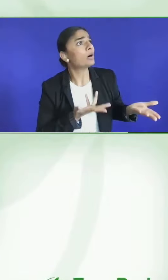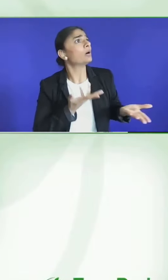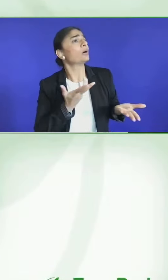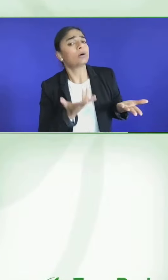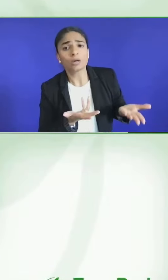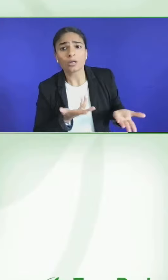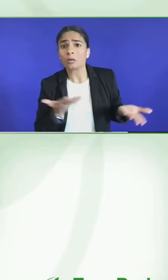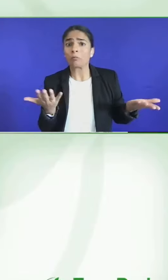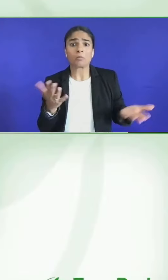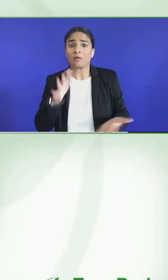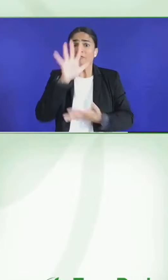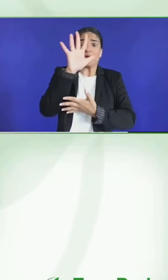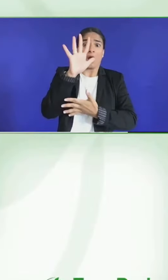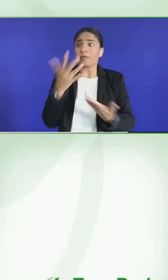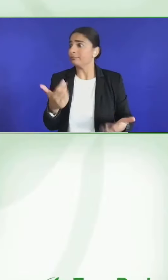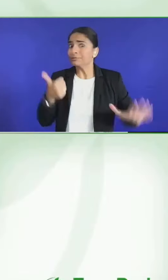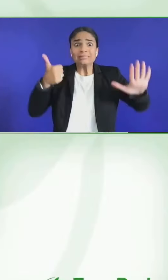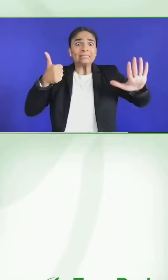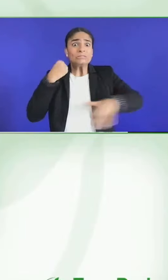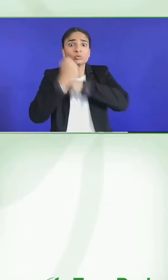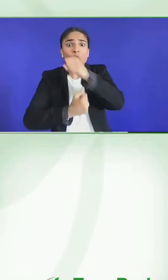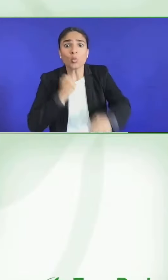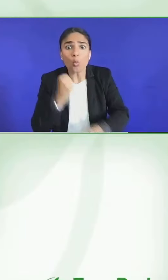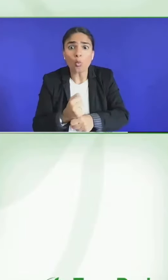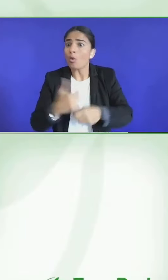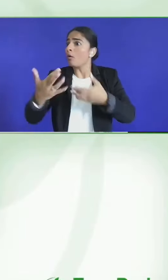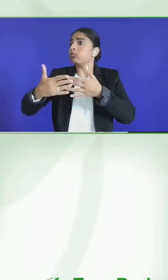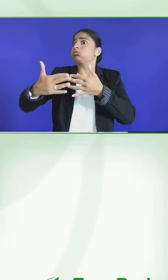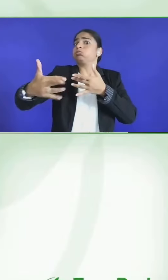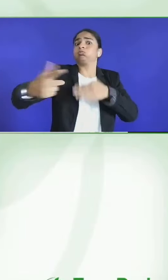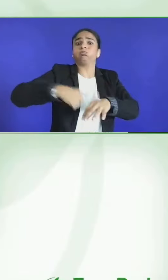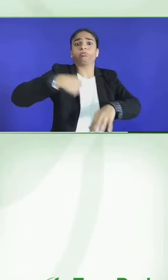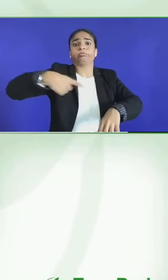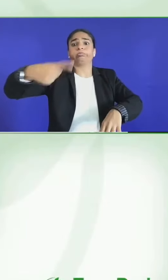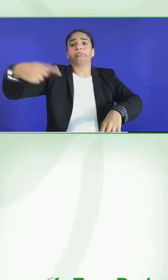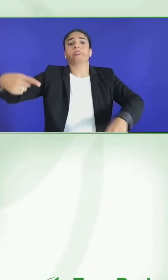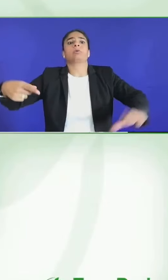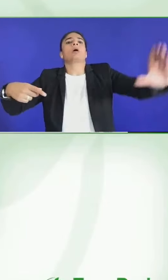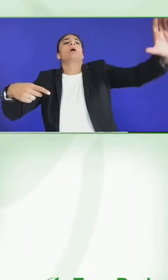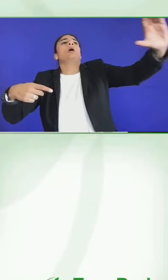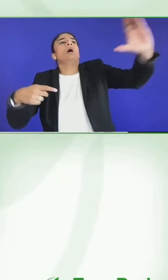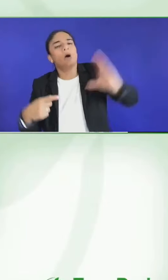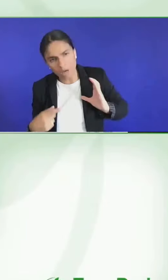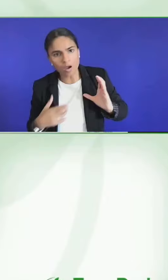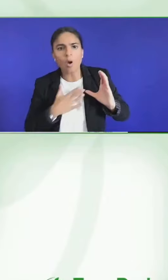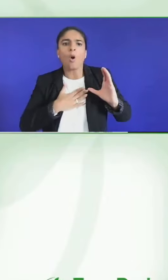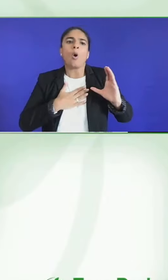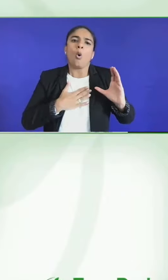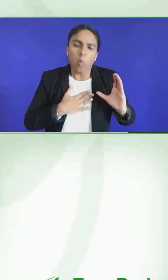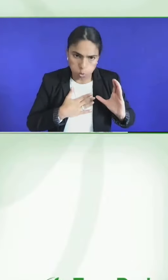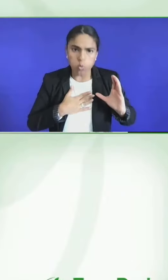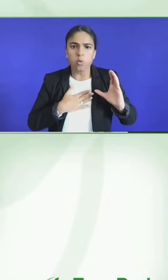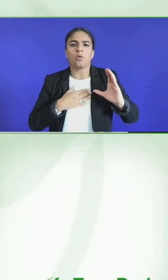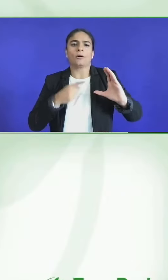That is really a very weak point in the whole procedure of course because it is very nice on paper and legislation and it is working,